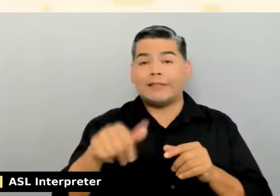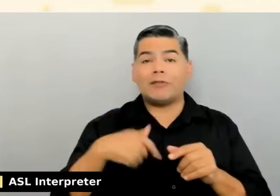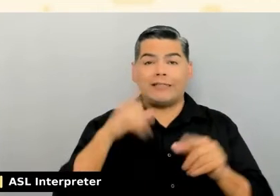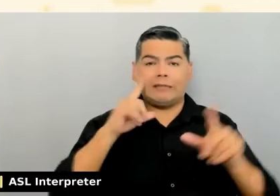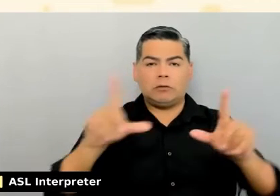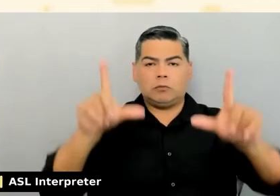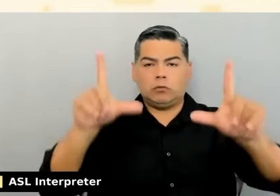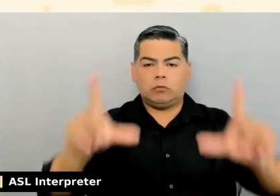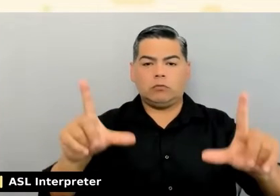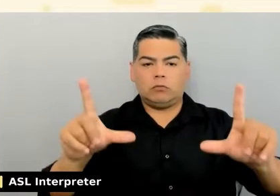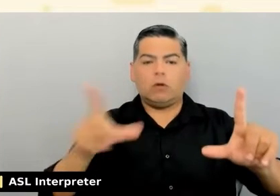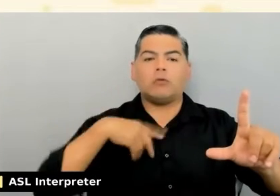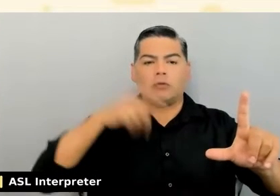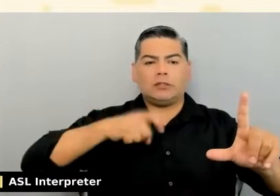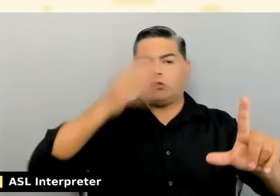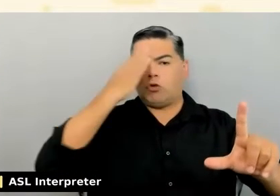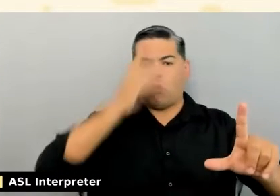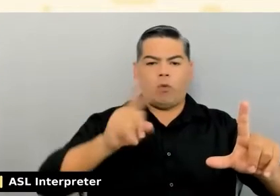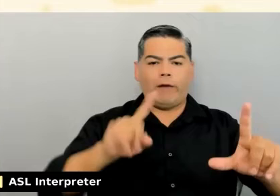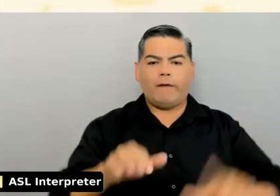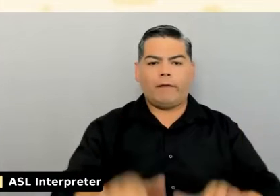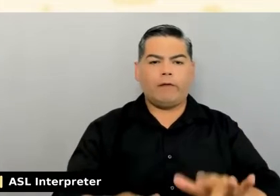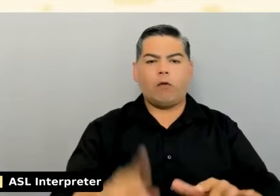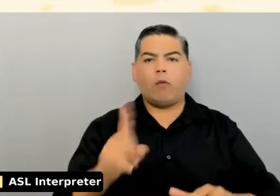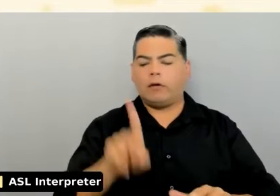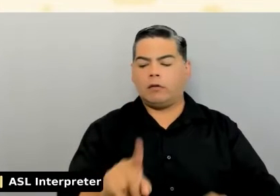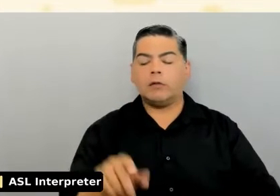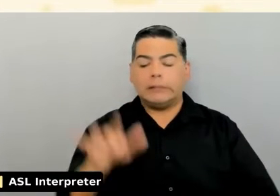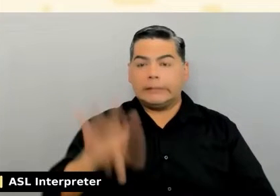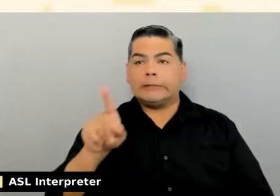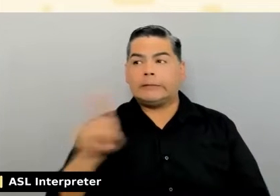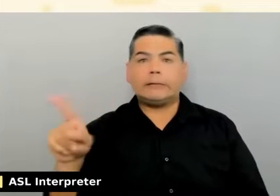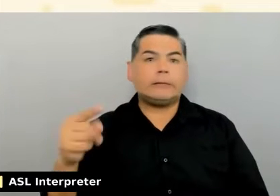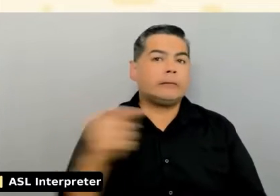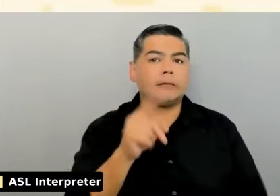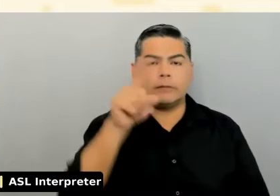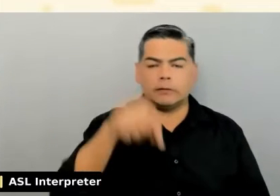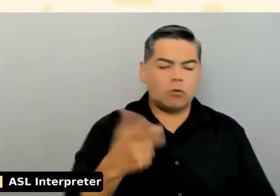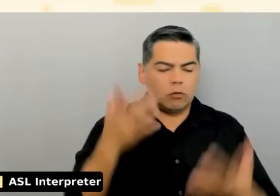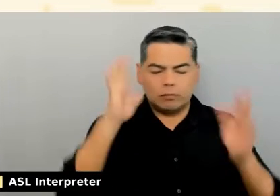they would need to know where the keyboard focus is at any given point of time.